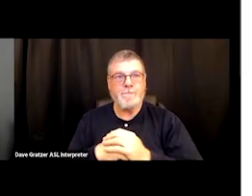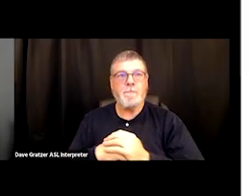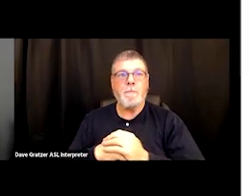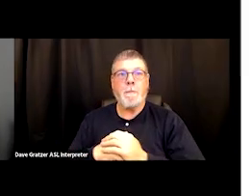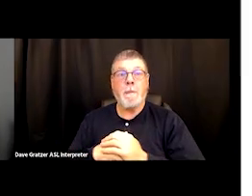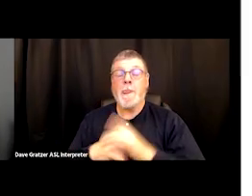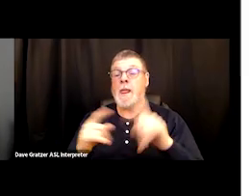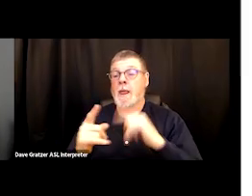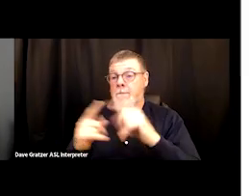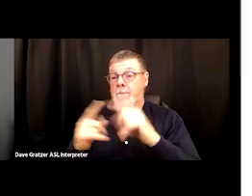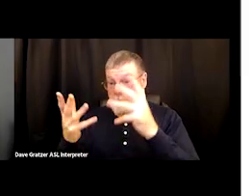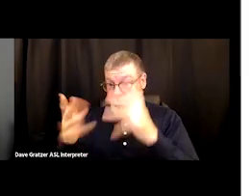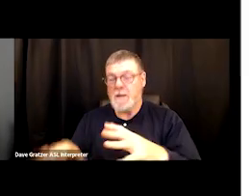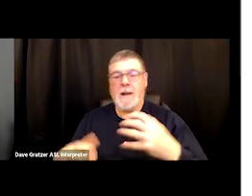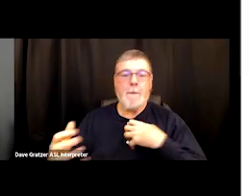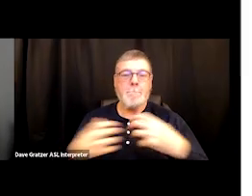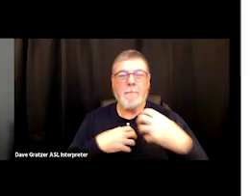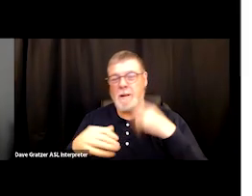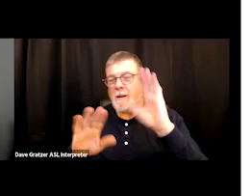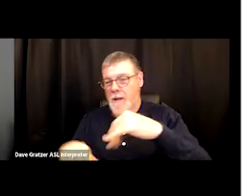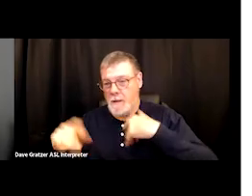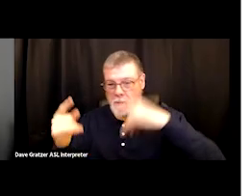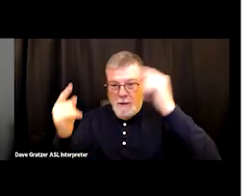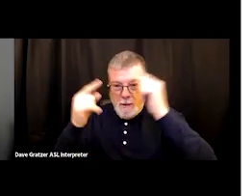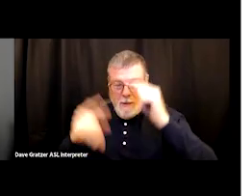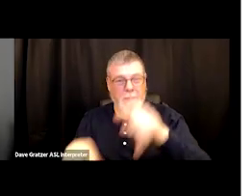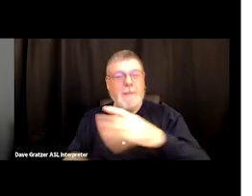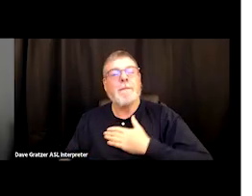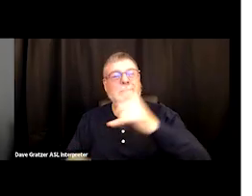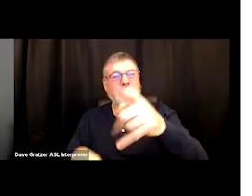After that he would start to complain of having a headache and he would ask me to go away.